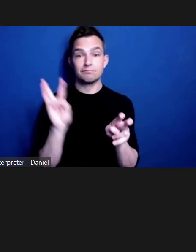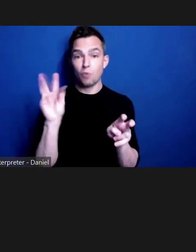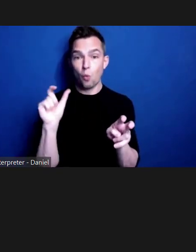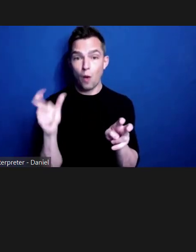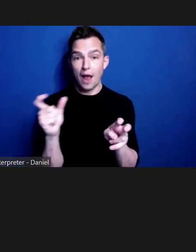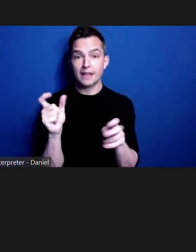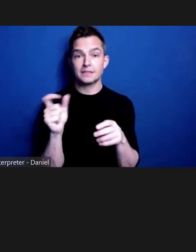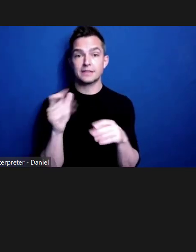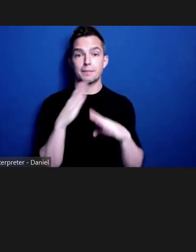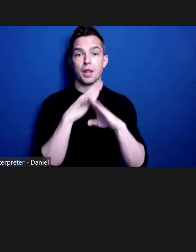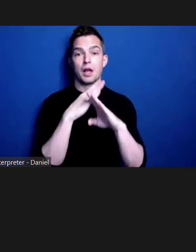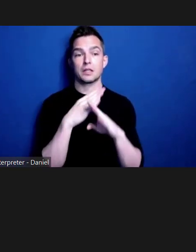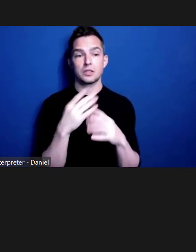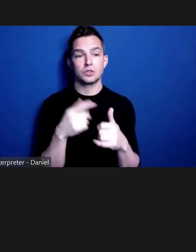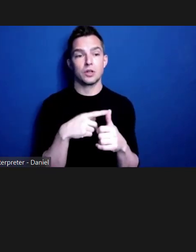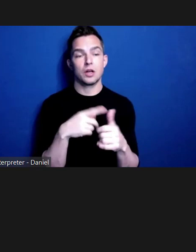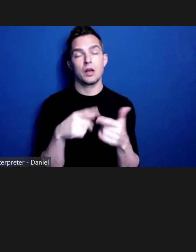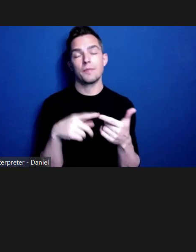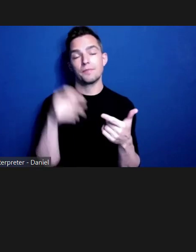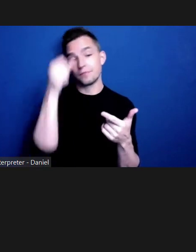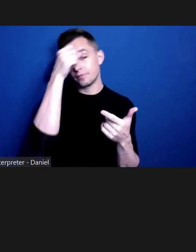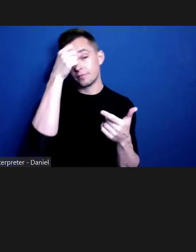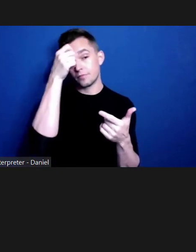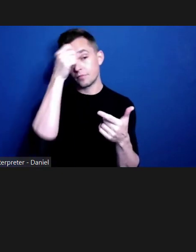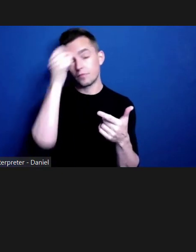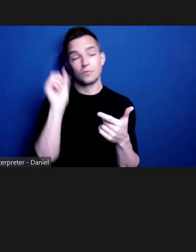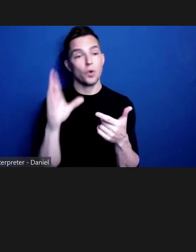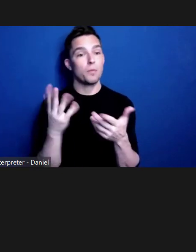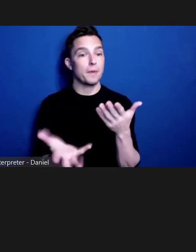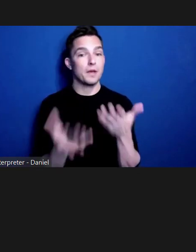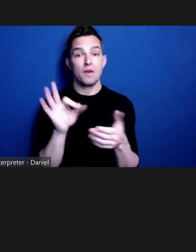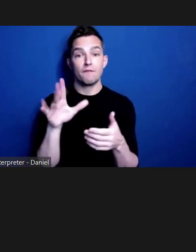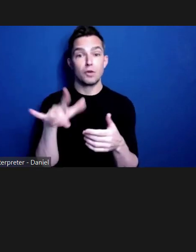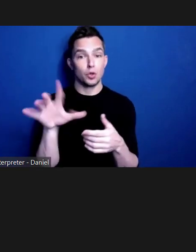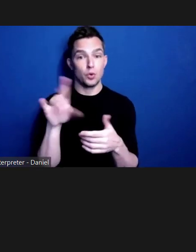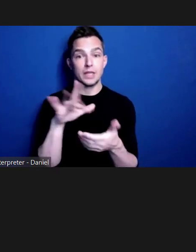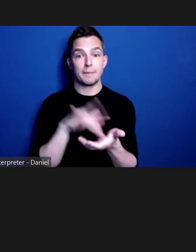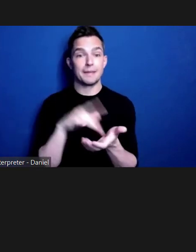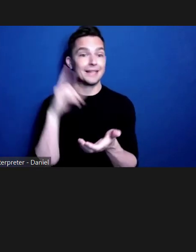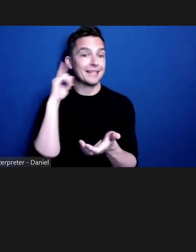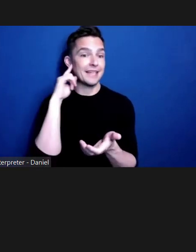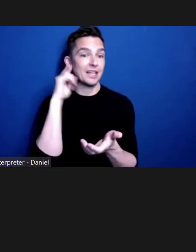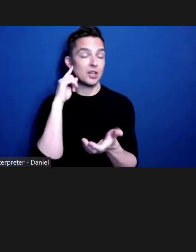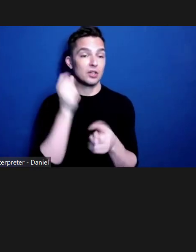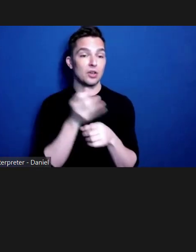fluid in the middle ear caused by ear infections that we may discover